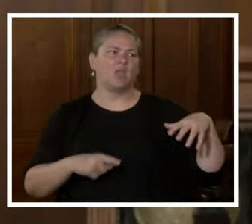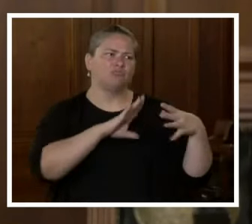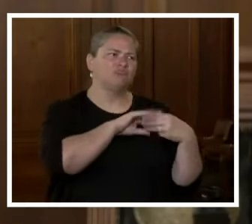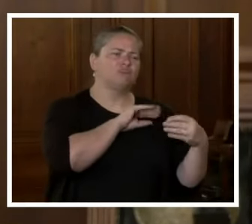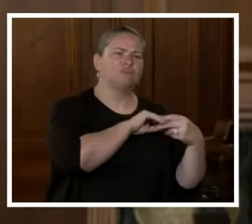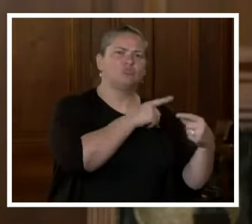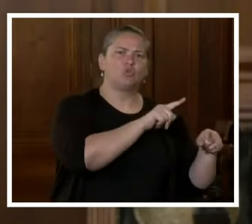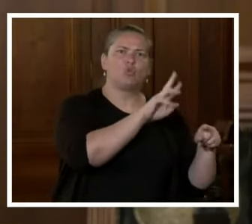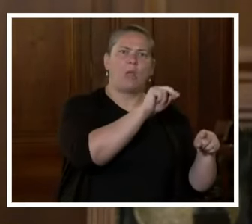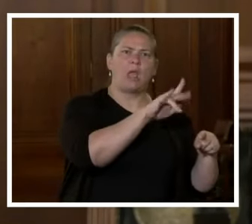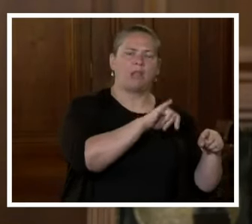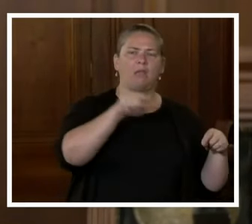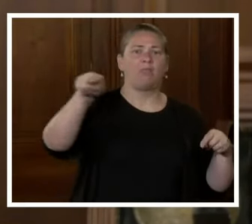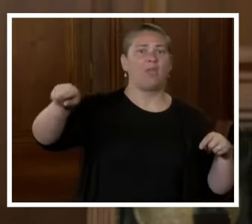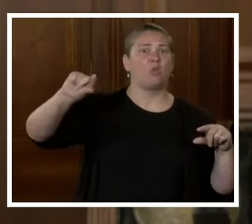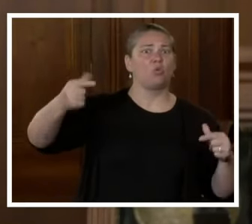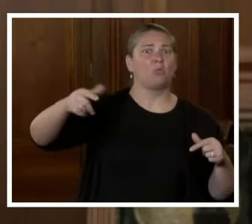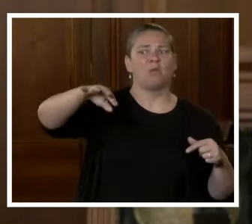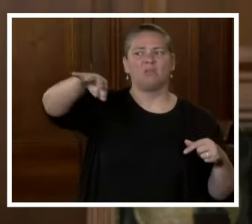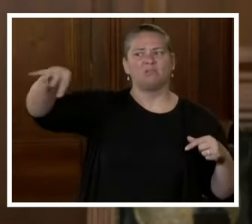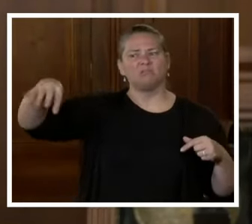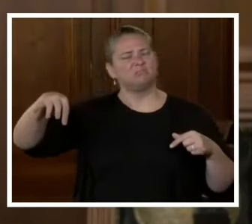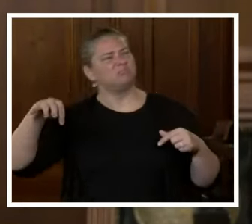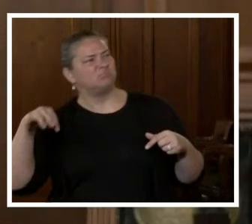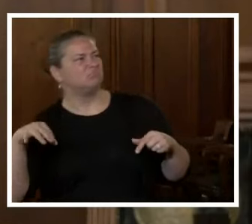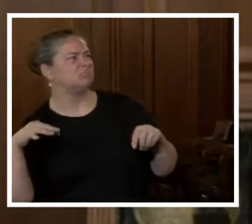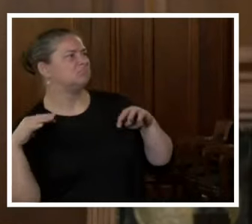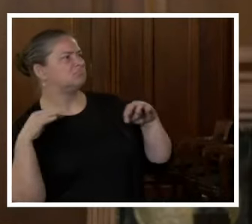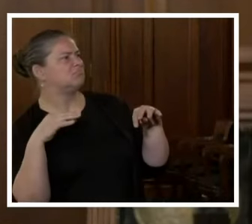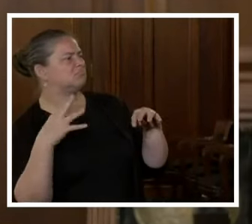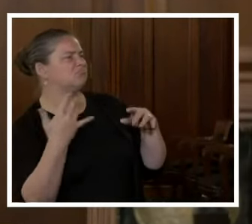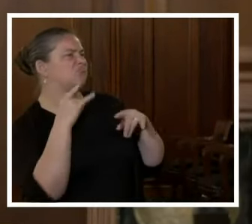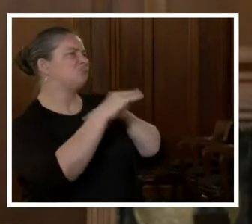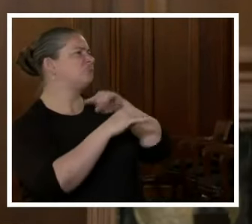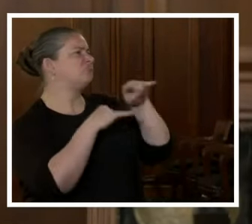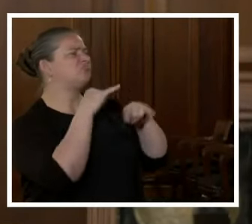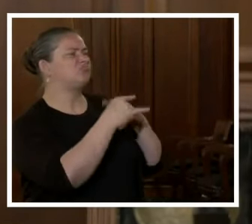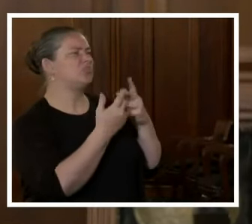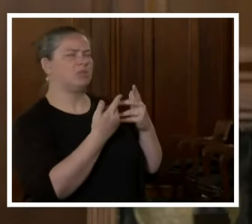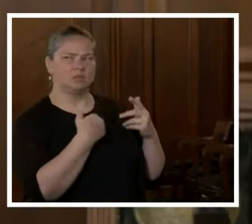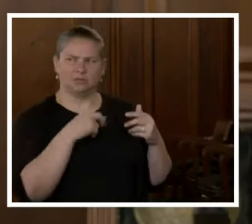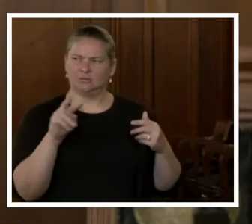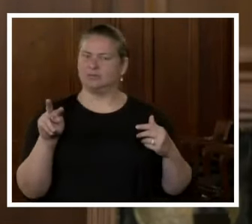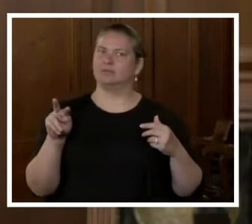THEIR COMMUNITY HAS HAD TO FATES FOR THE ENTIRE HISTORY OF THIS